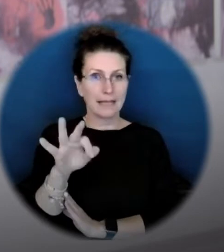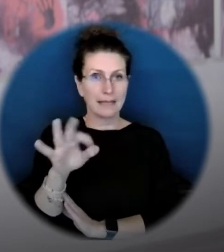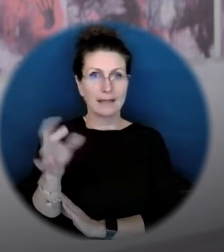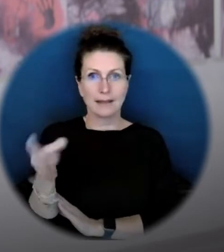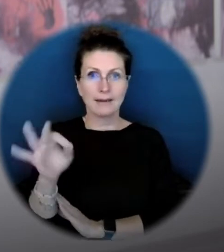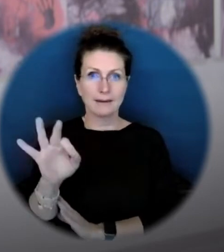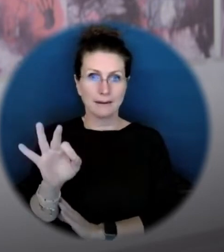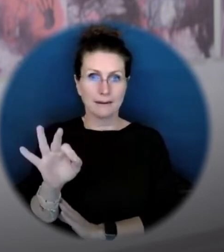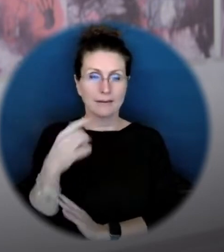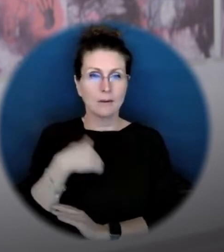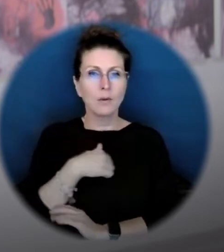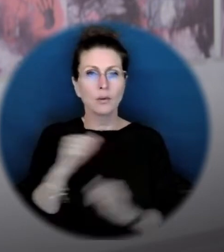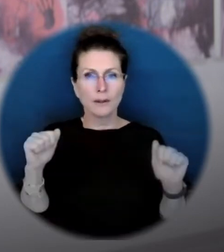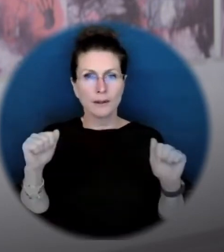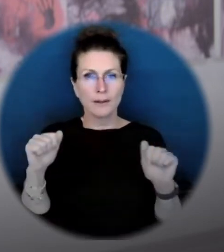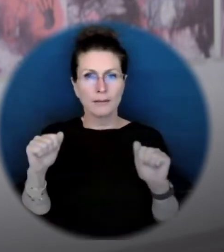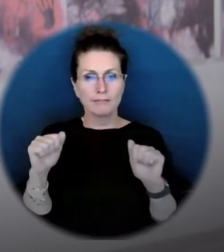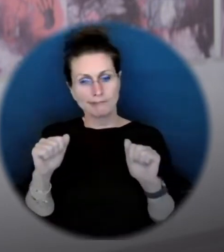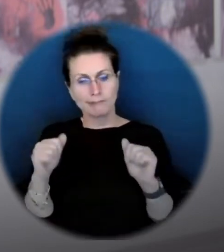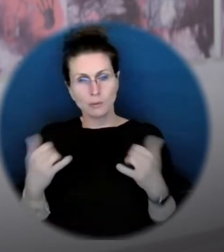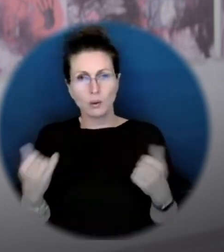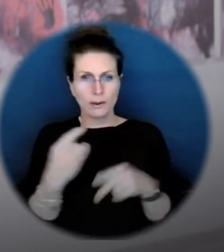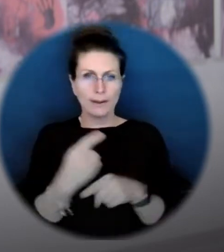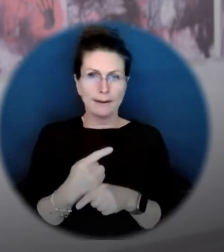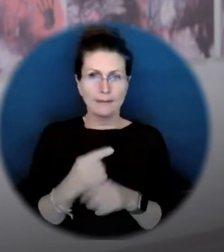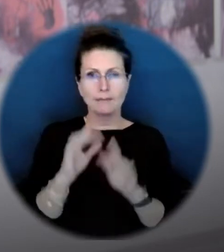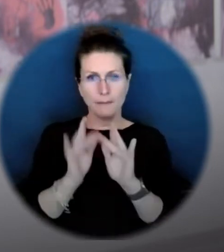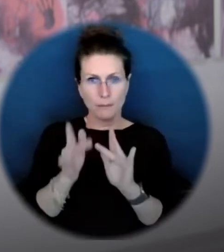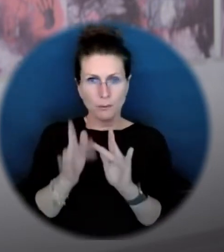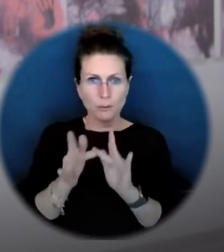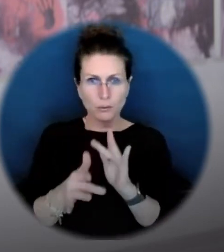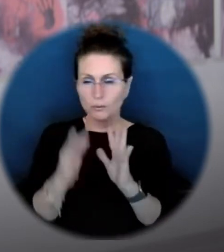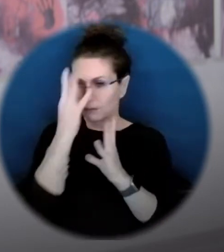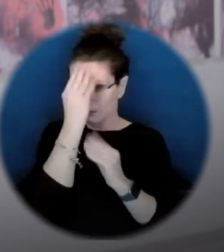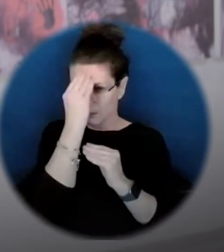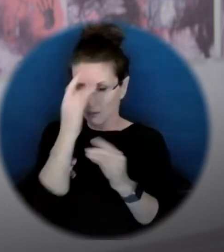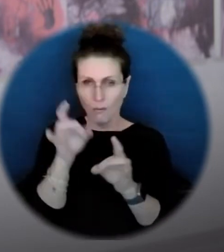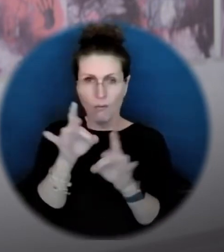We are gathered virtually today to reflect upon this tragedy